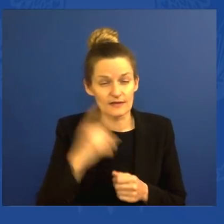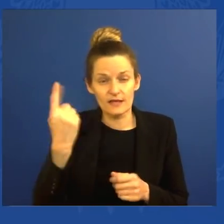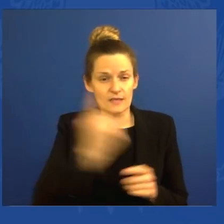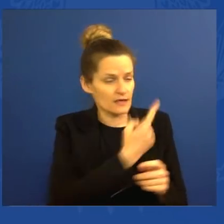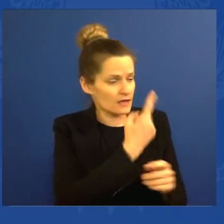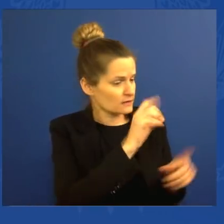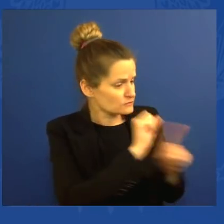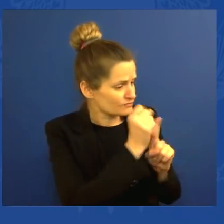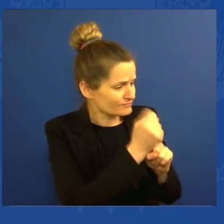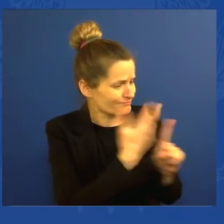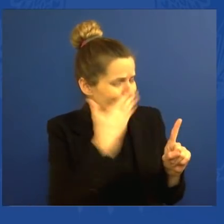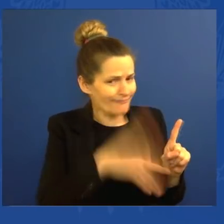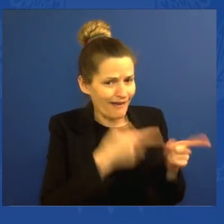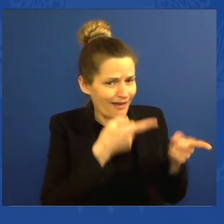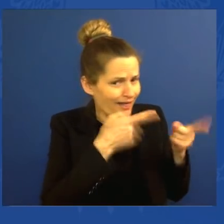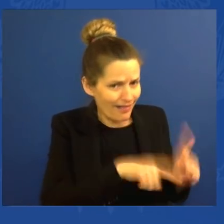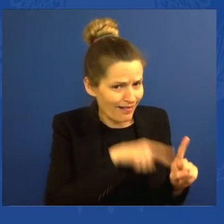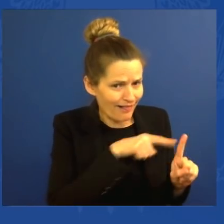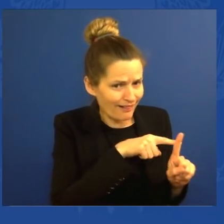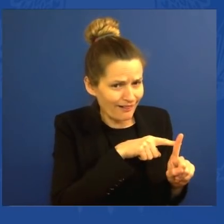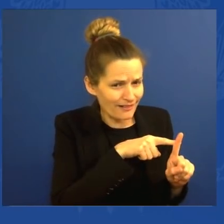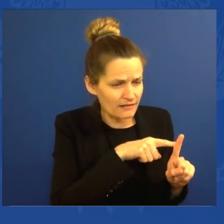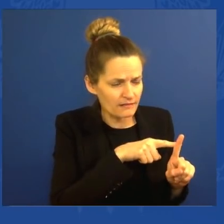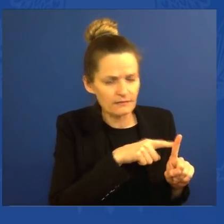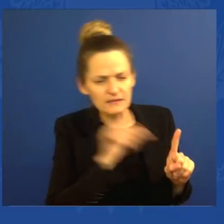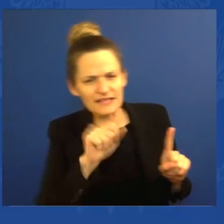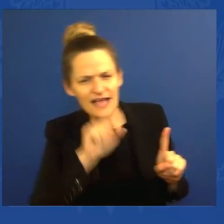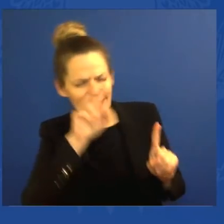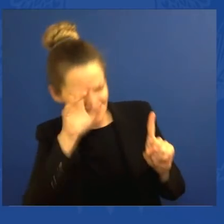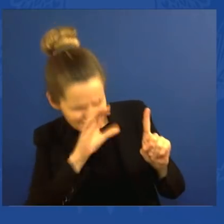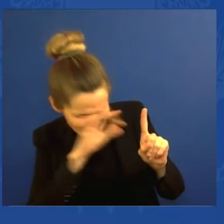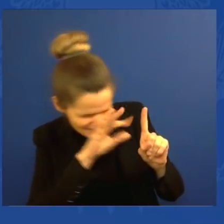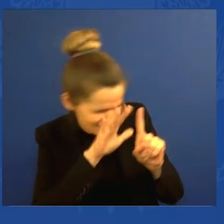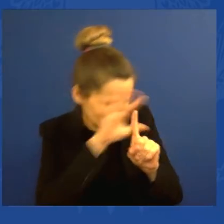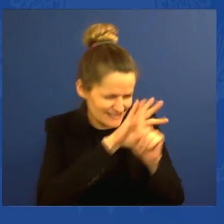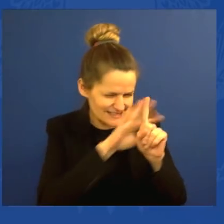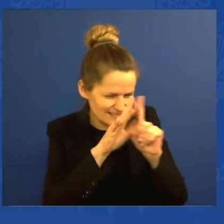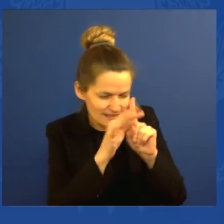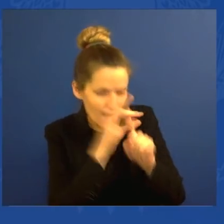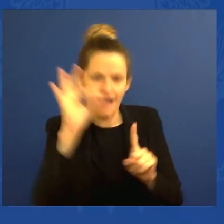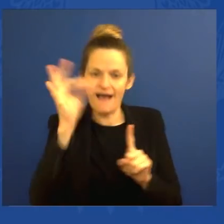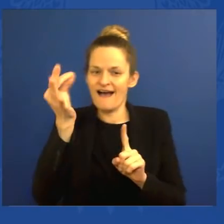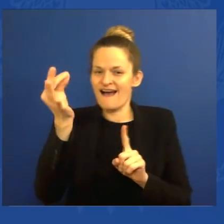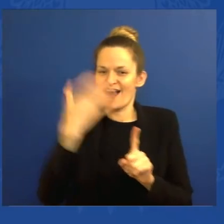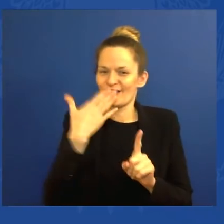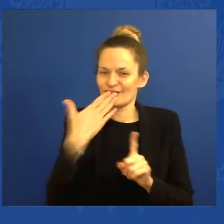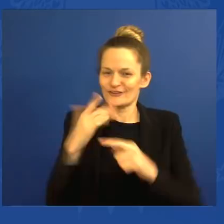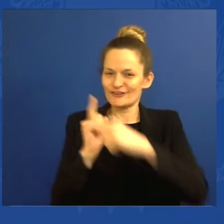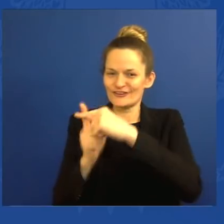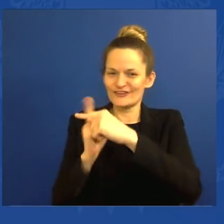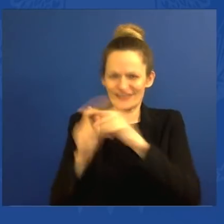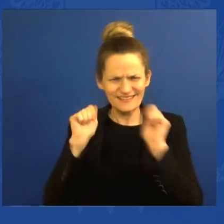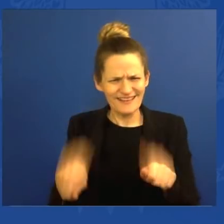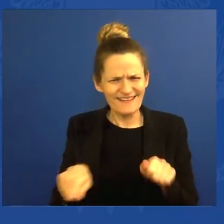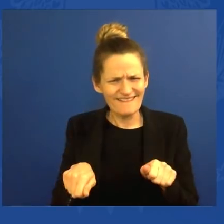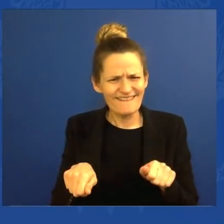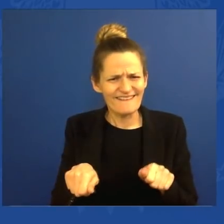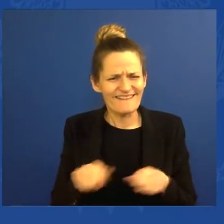we're in a real inflection point in history -- not just America, but across the world. There are going to be changes that are going to -- whether --